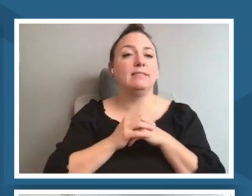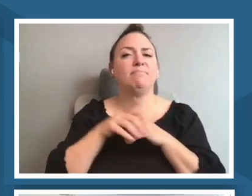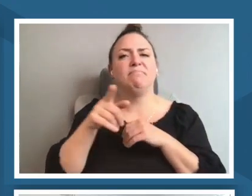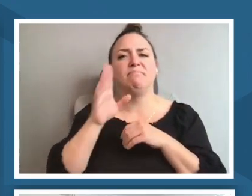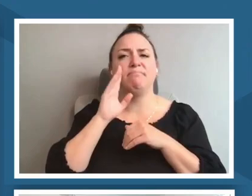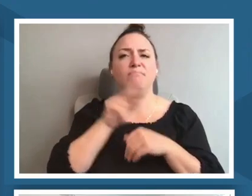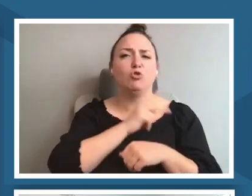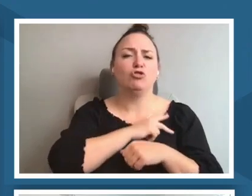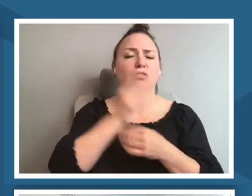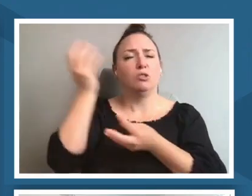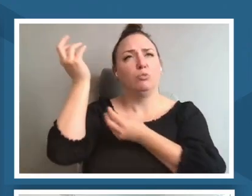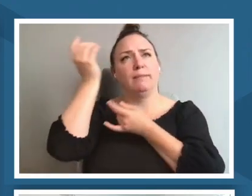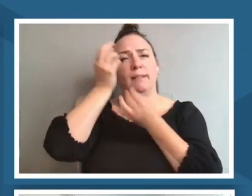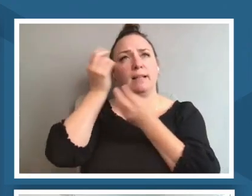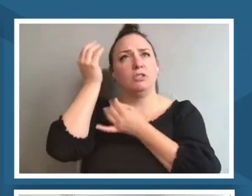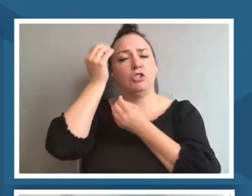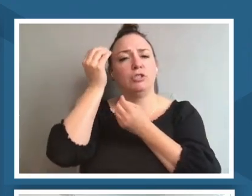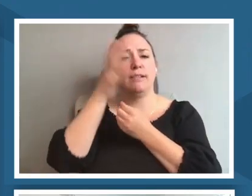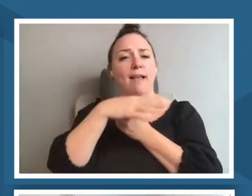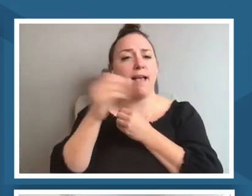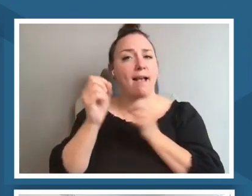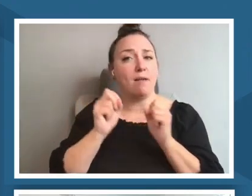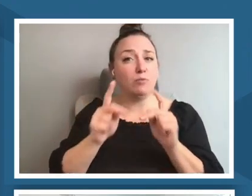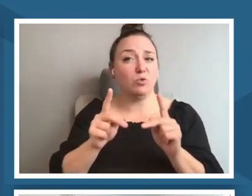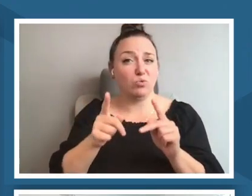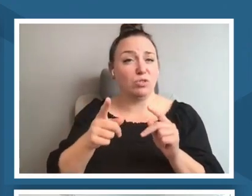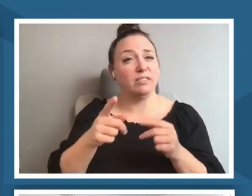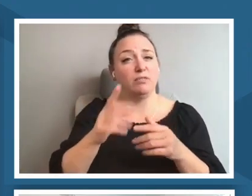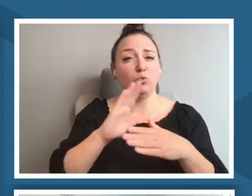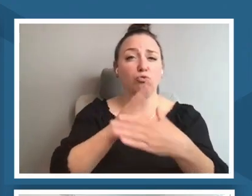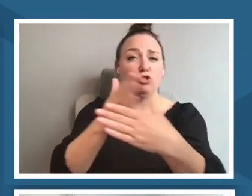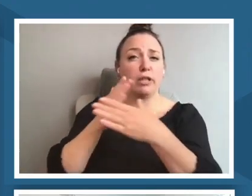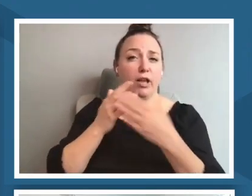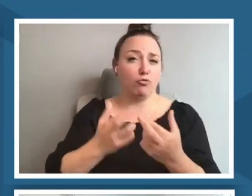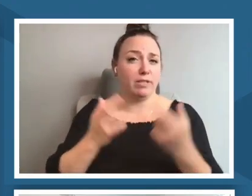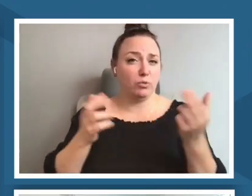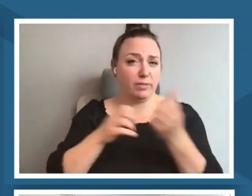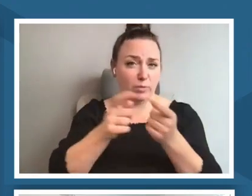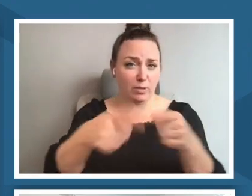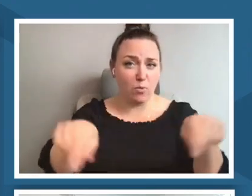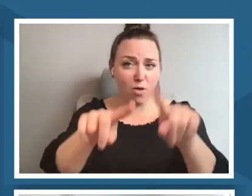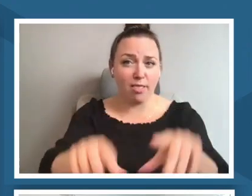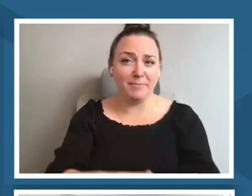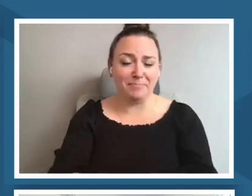and an opportunity to share a resource with you all